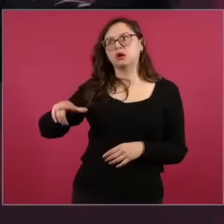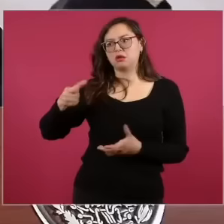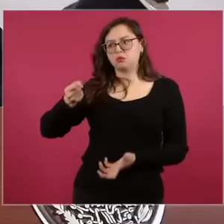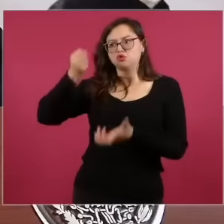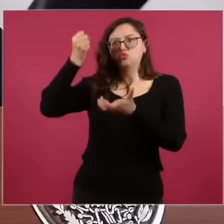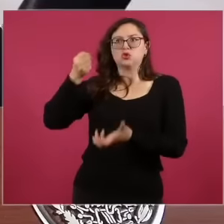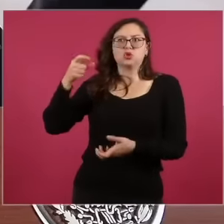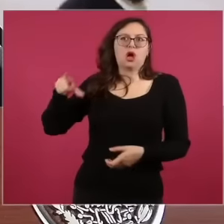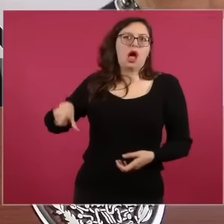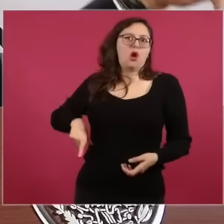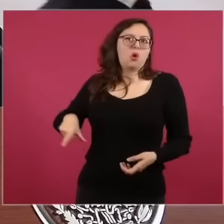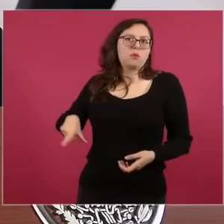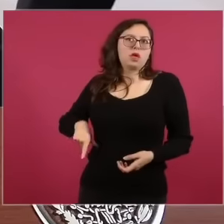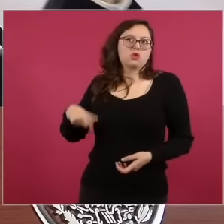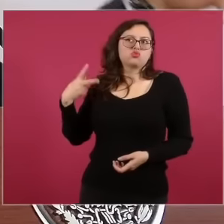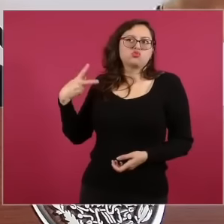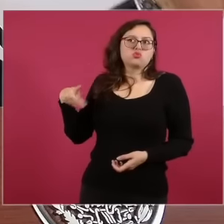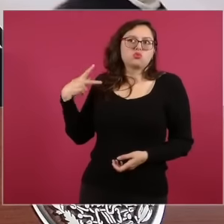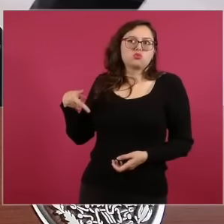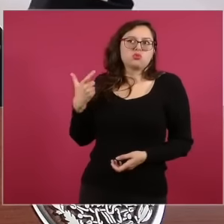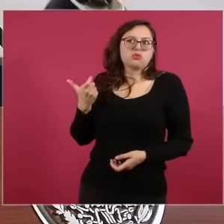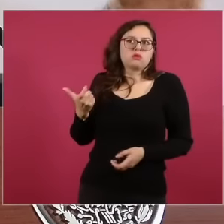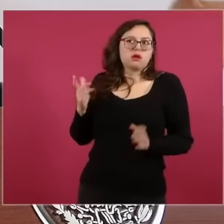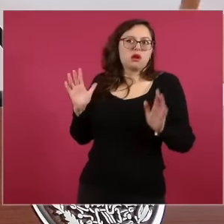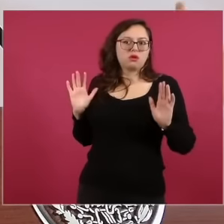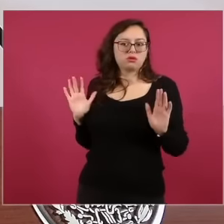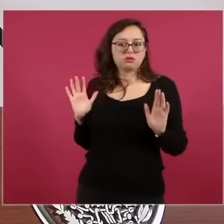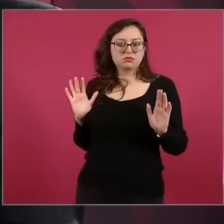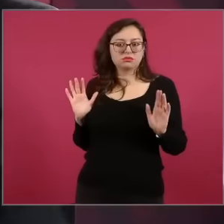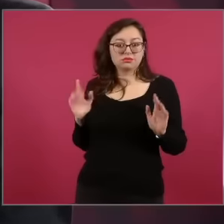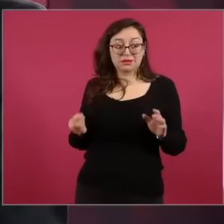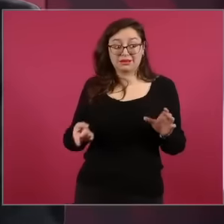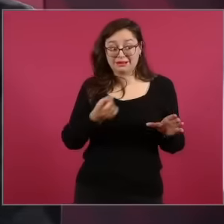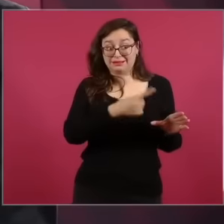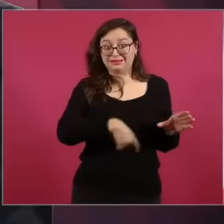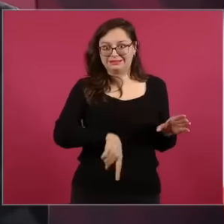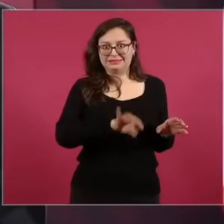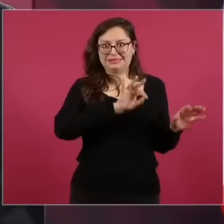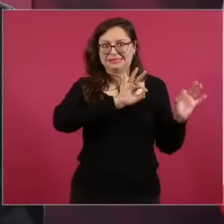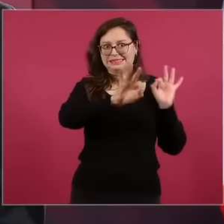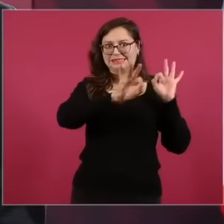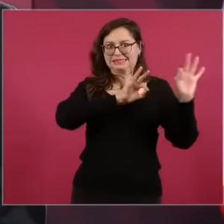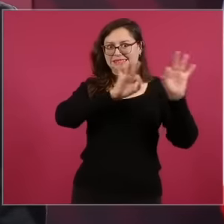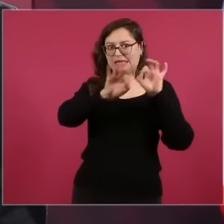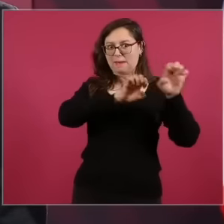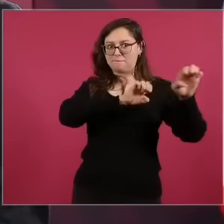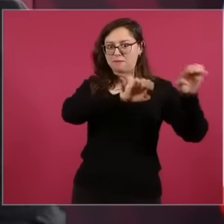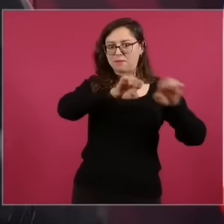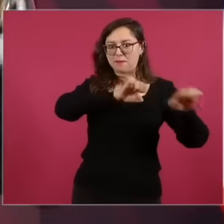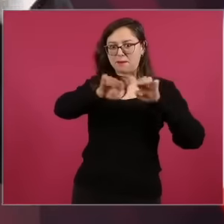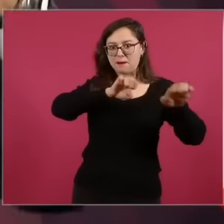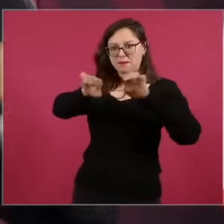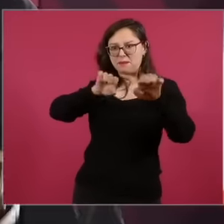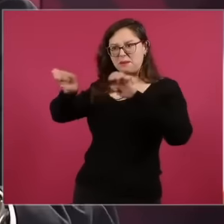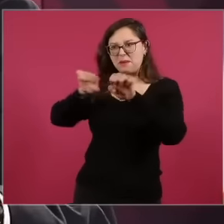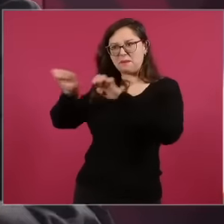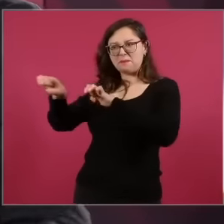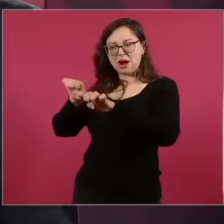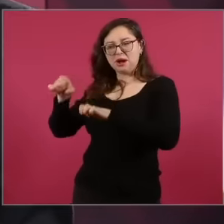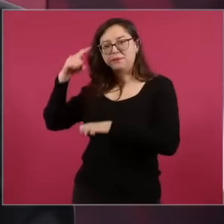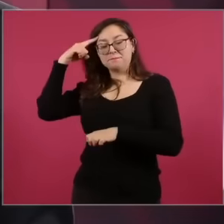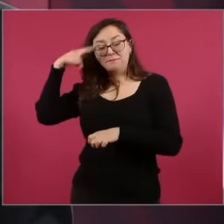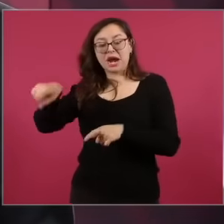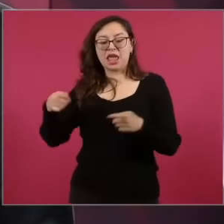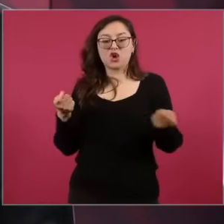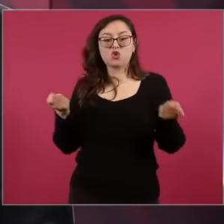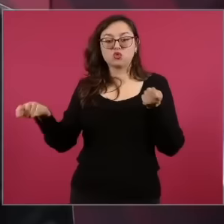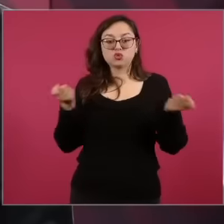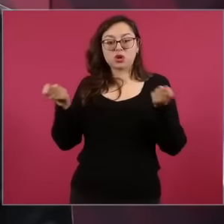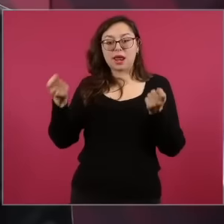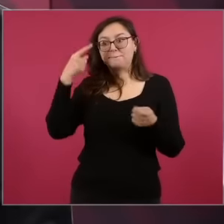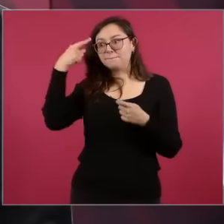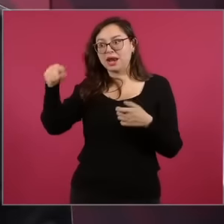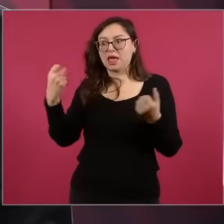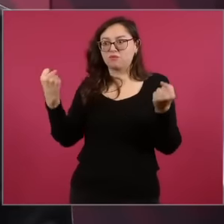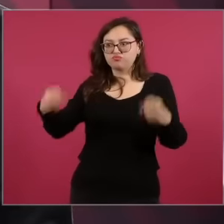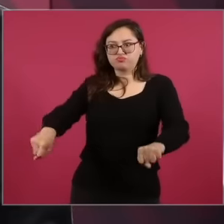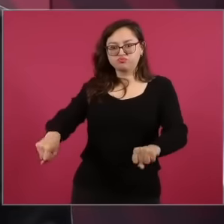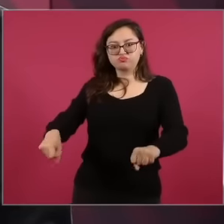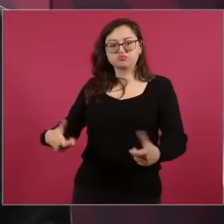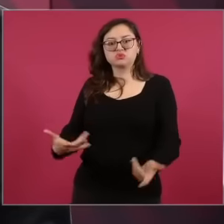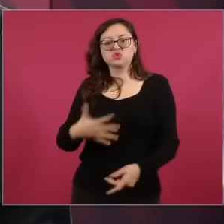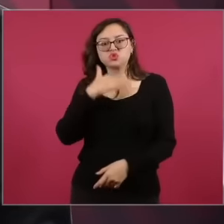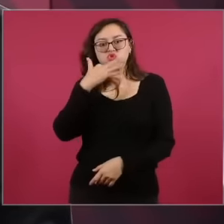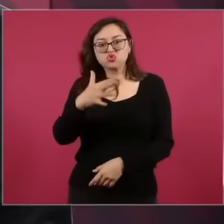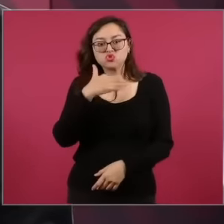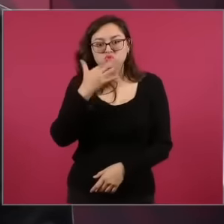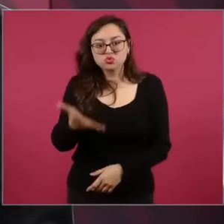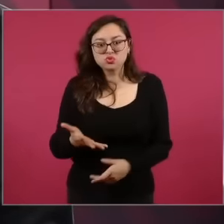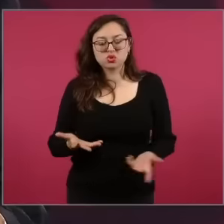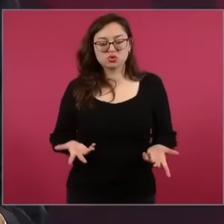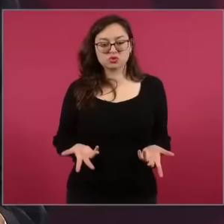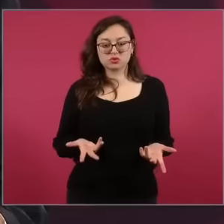that they were creating to maintain a corrupt authoritarian regime of privileges